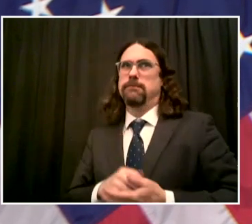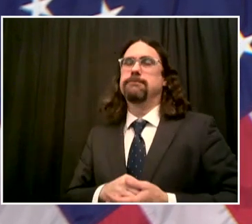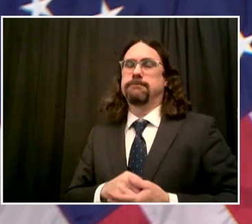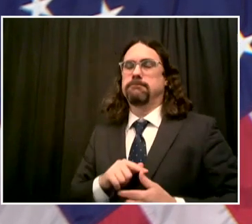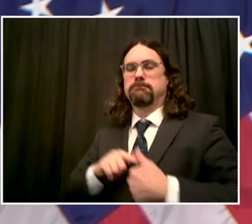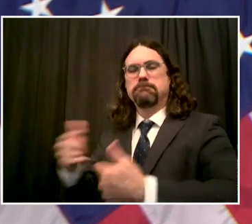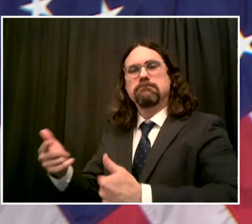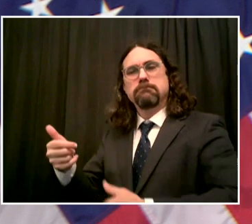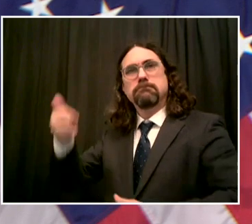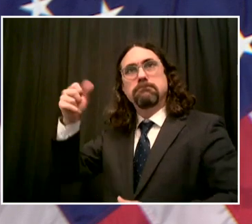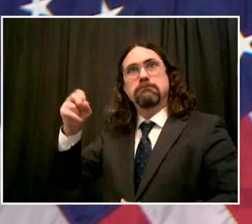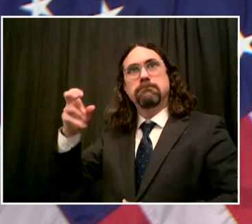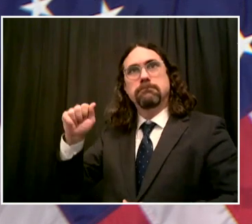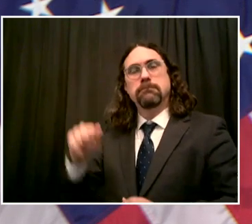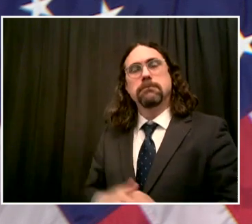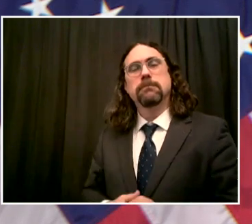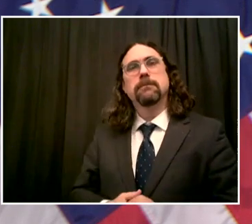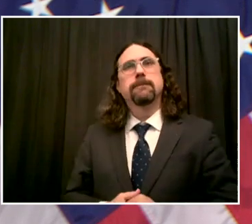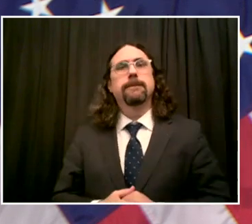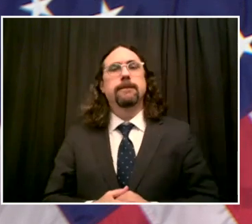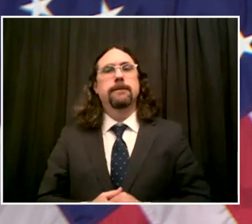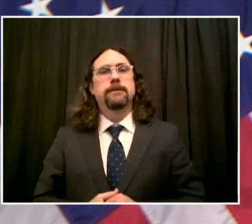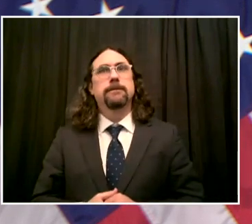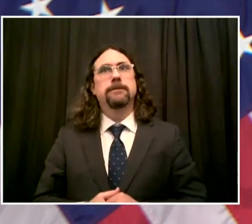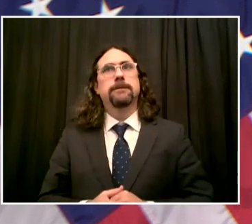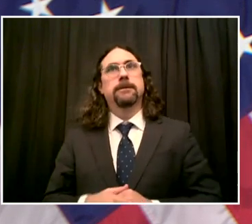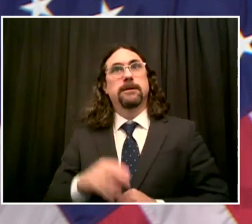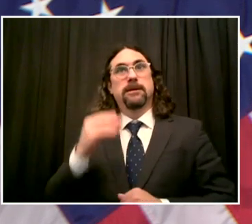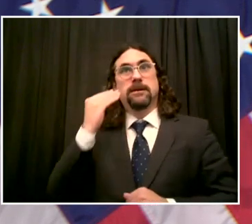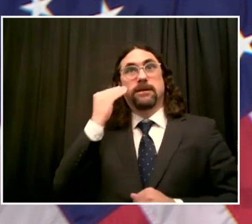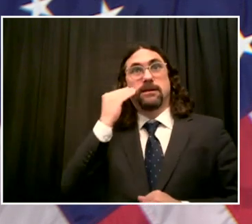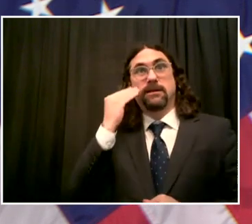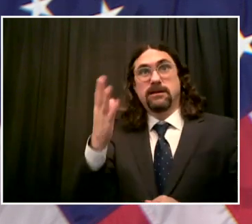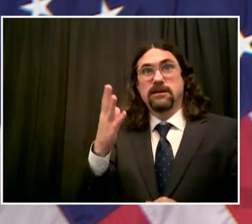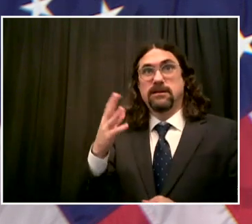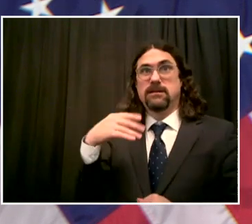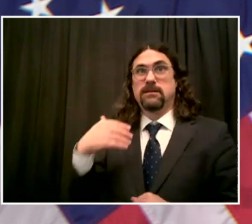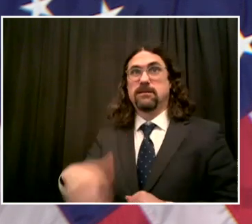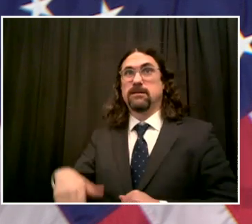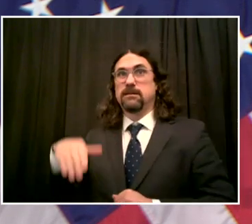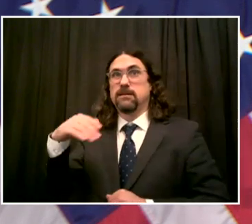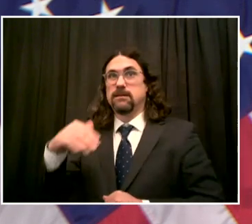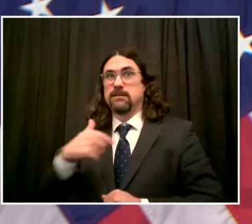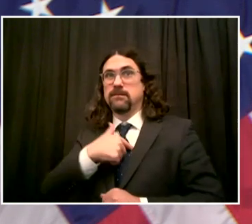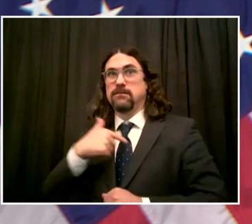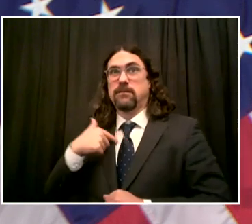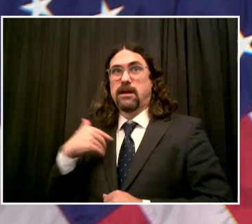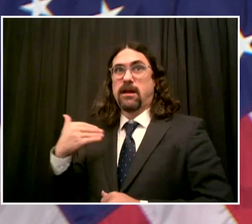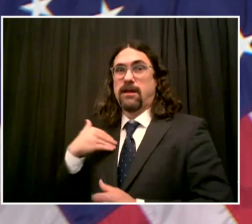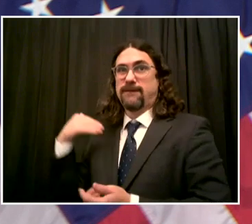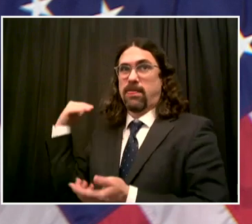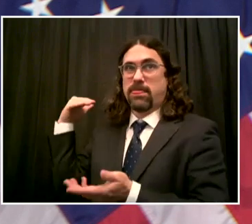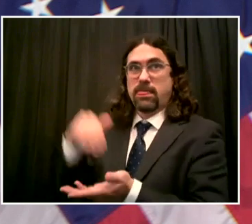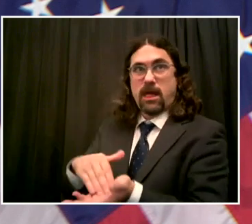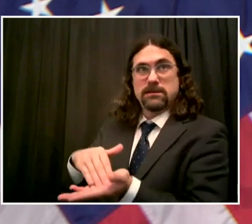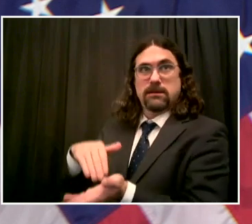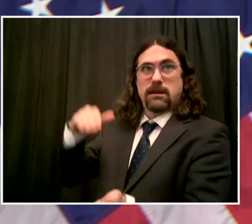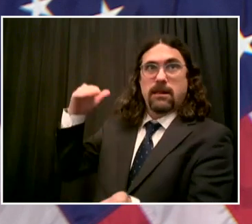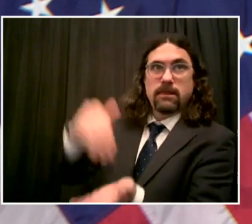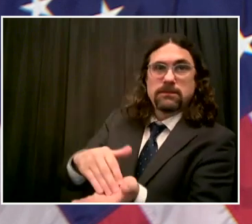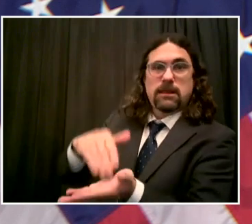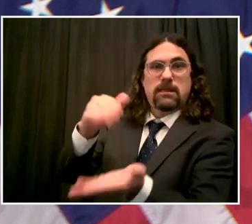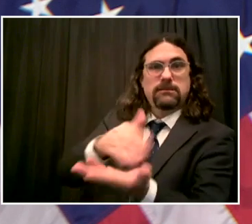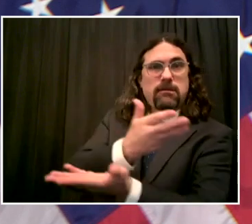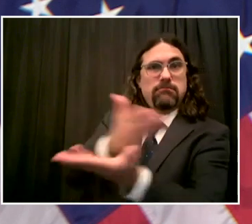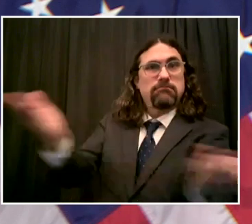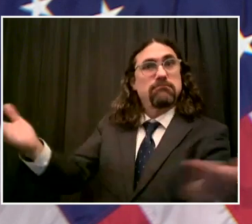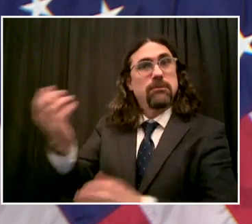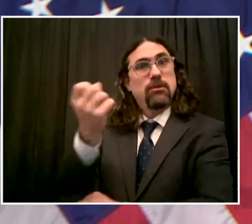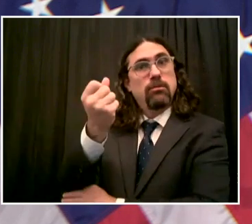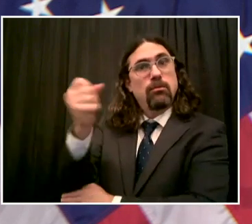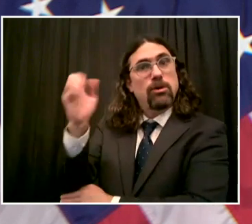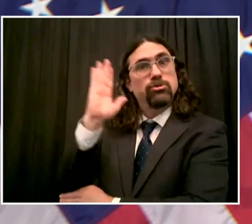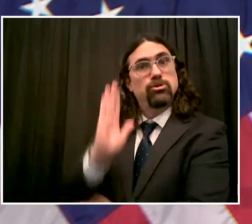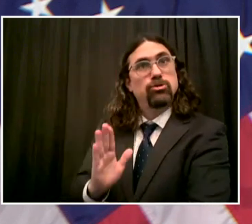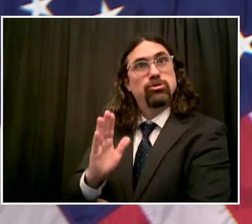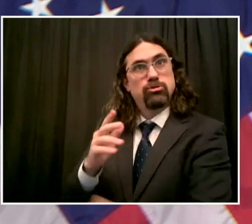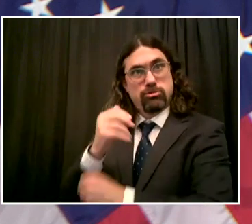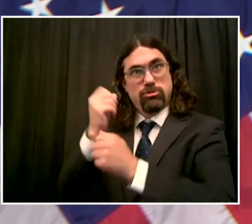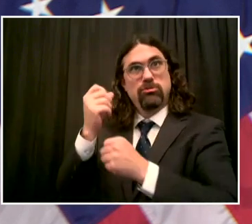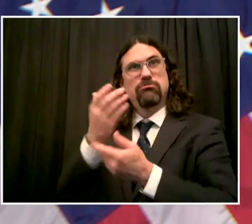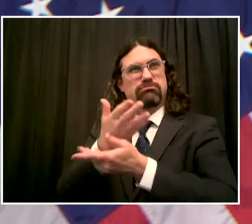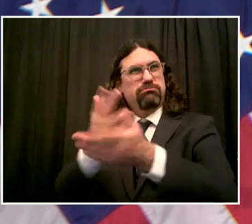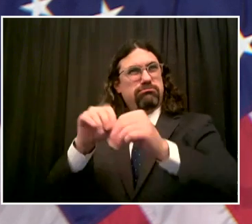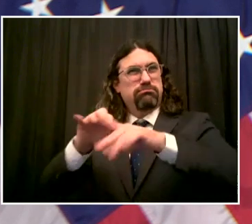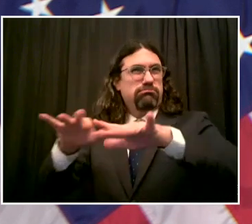BAKERY DEALING WITH THOUSANDS